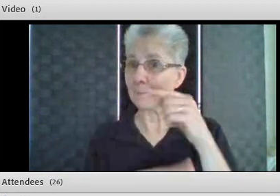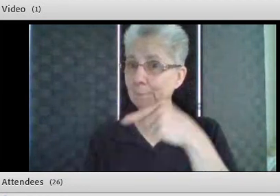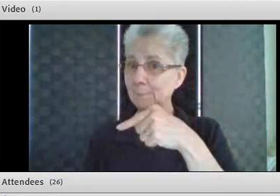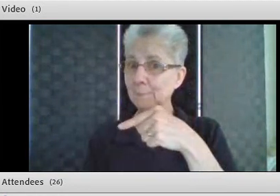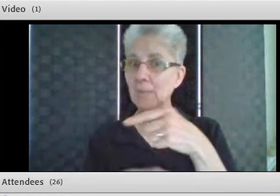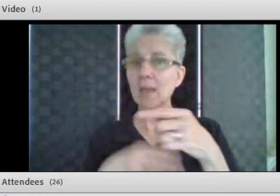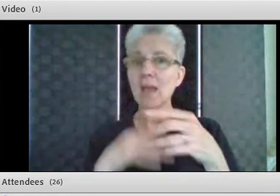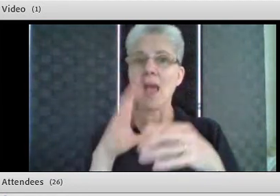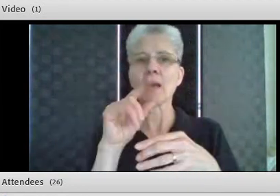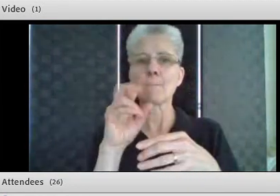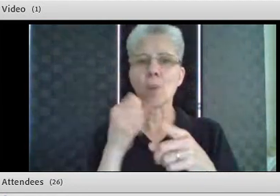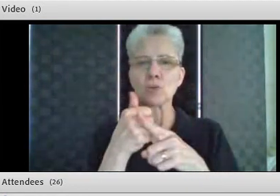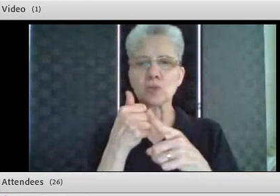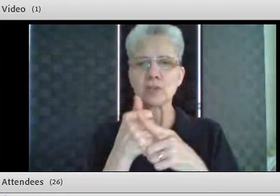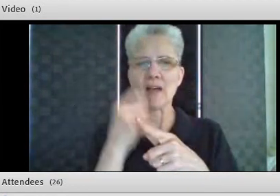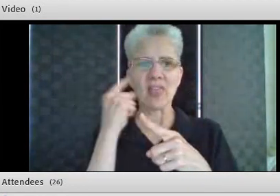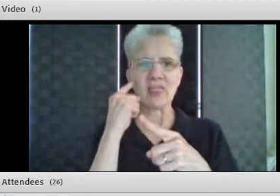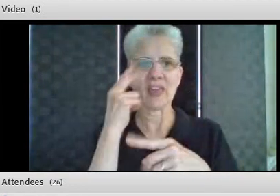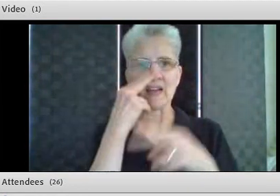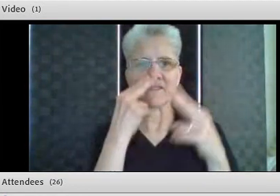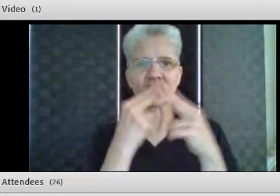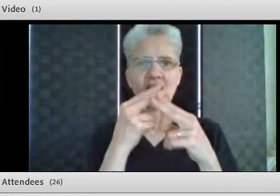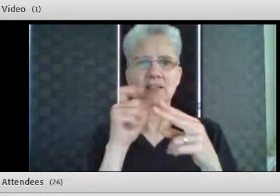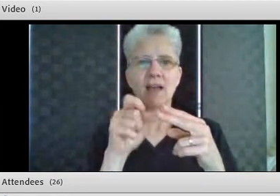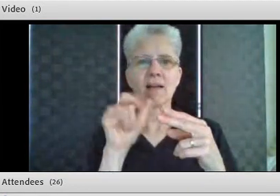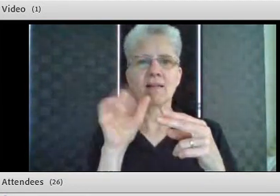and this is the magic of the whole thing